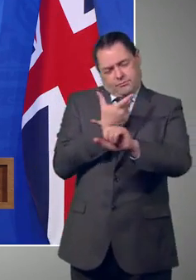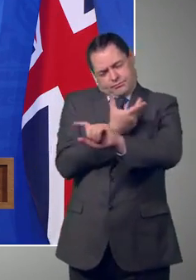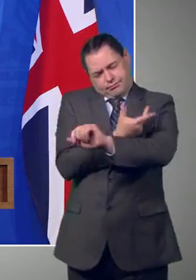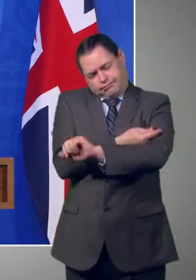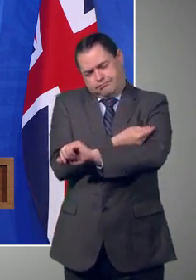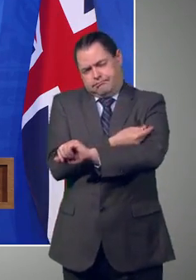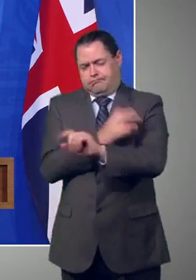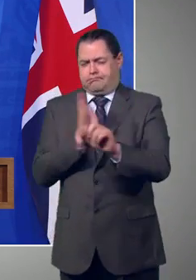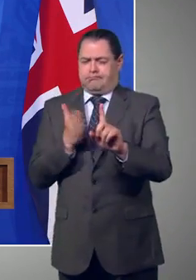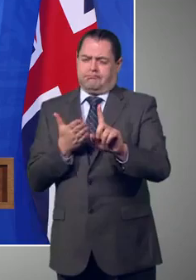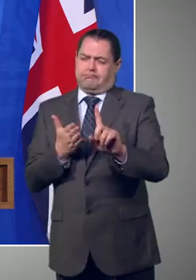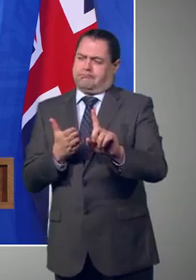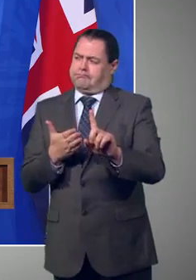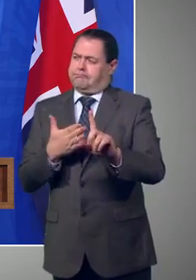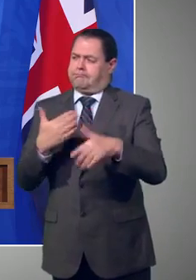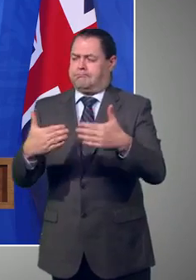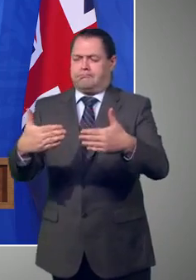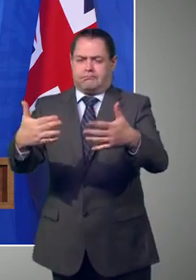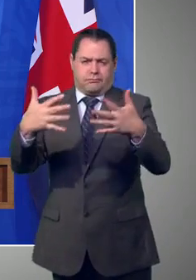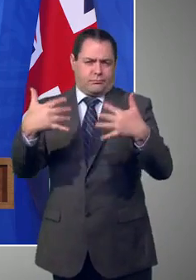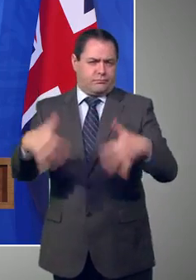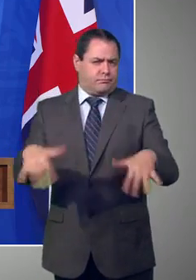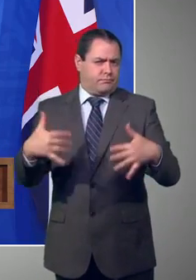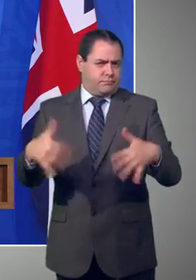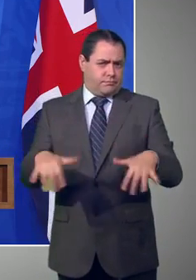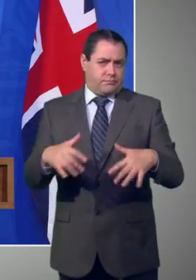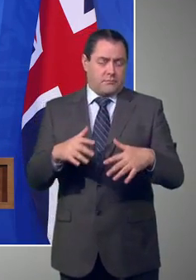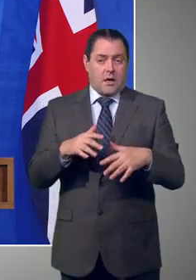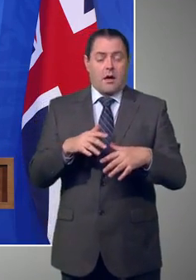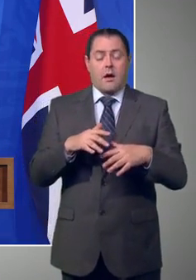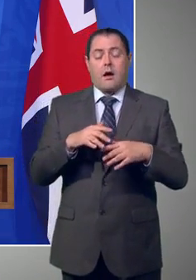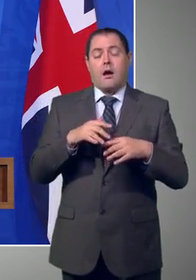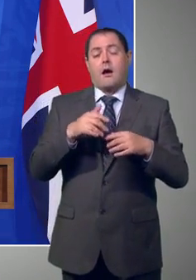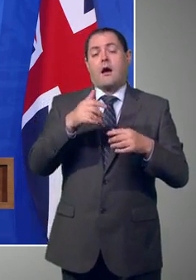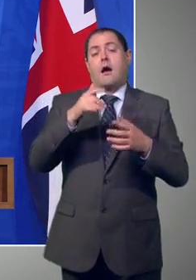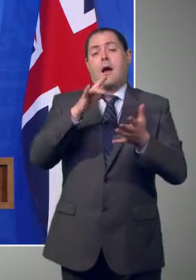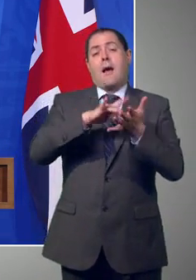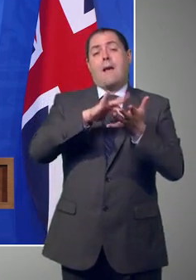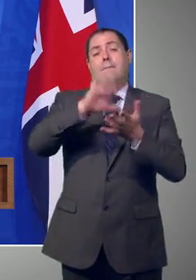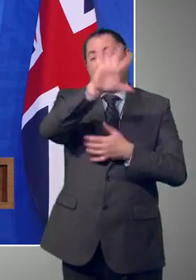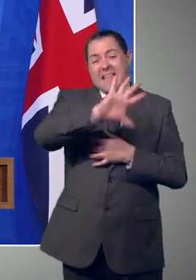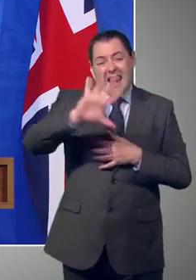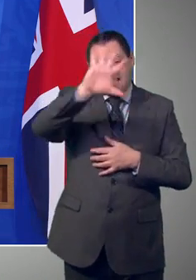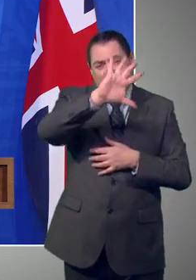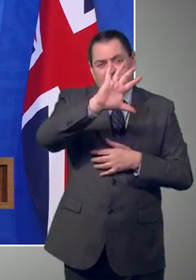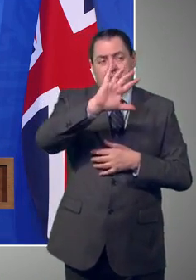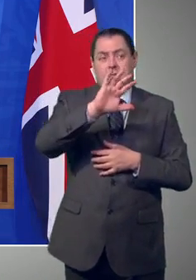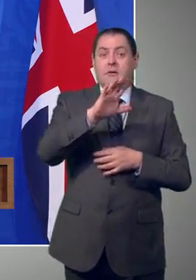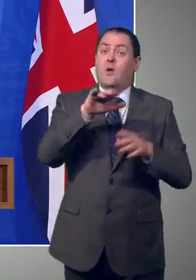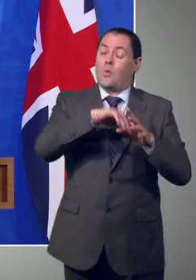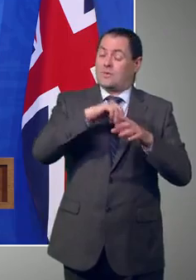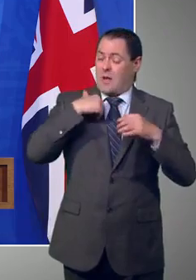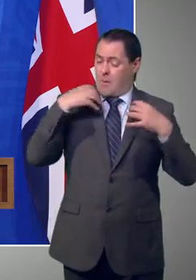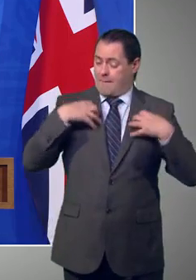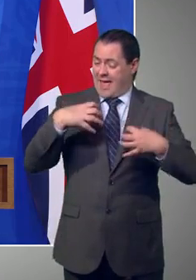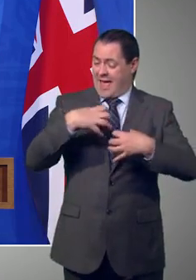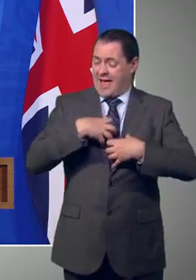of the country. thanks to the incredible hard work of colleagues across the Midlands, including and the street, the